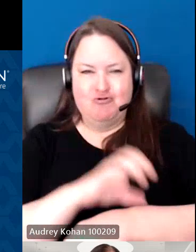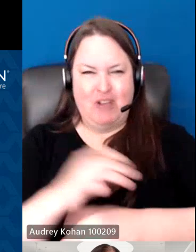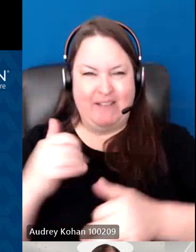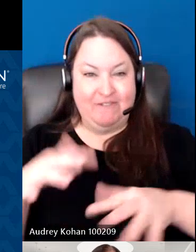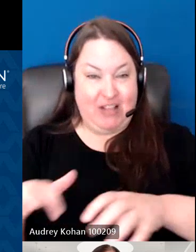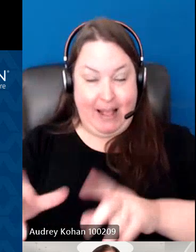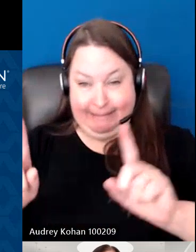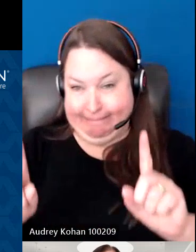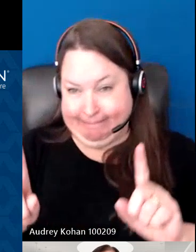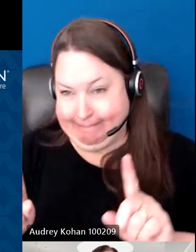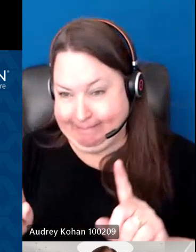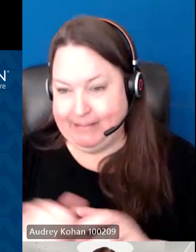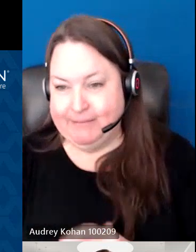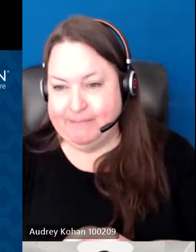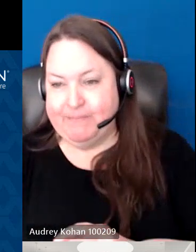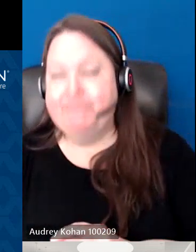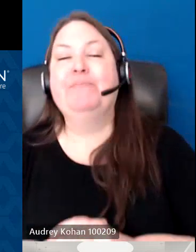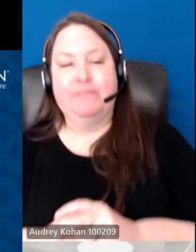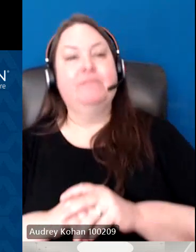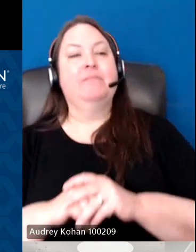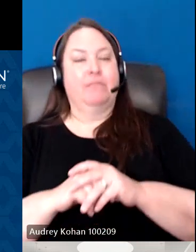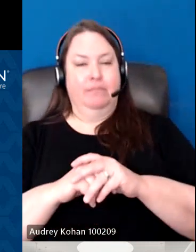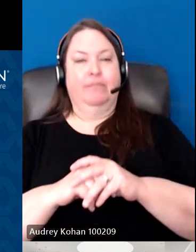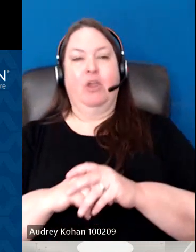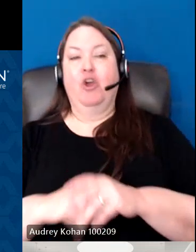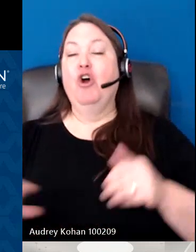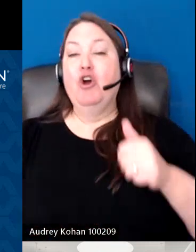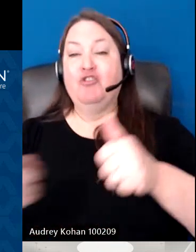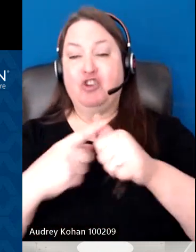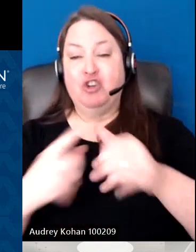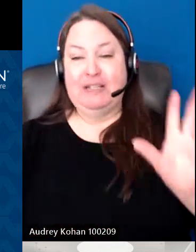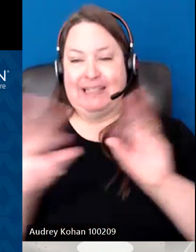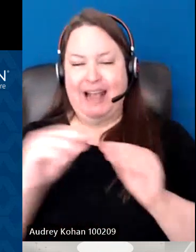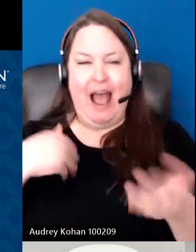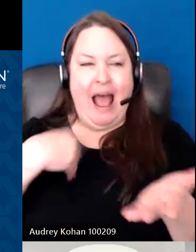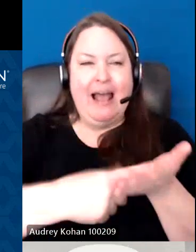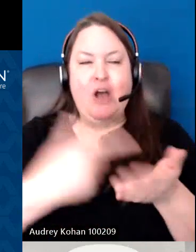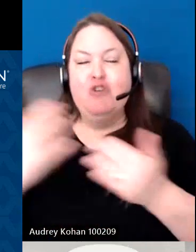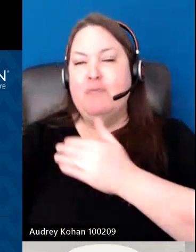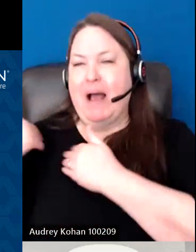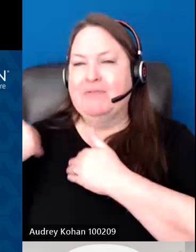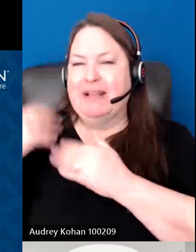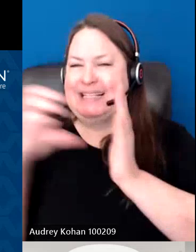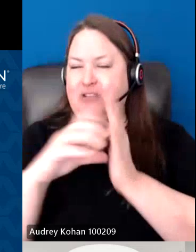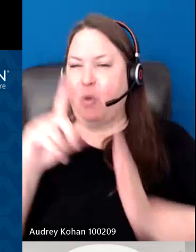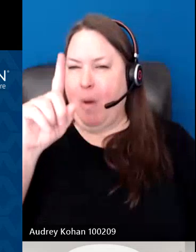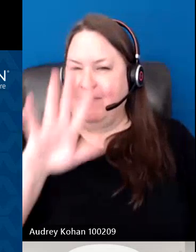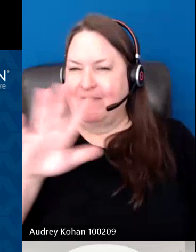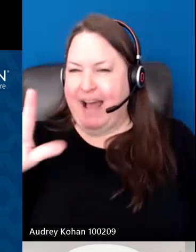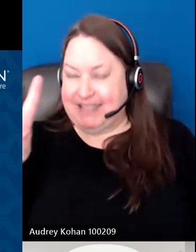on me um so during our first session I covered the responsibilities of the section 1557 coordinator